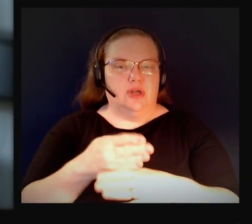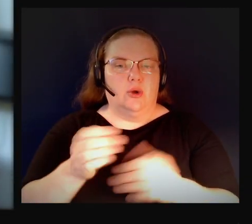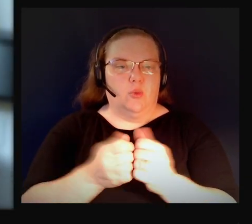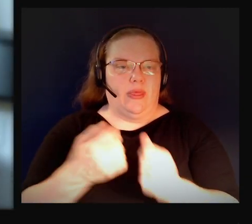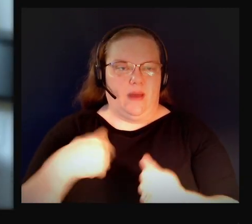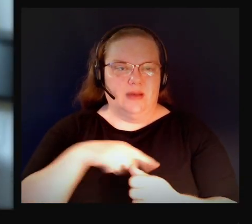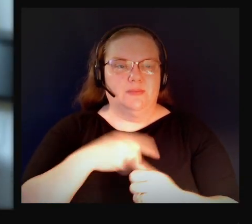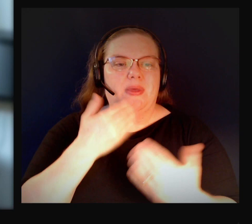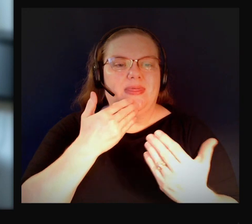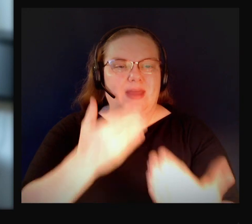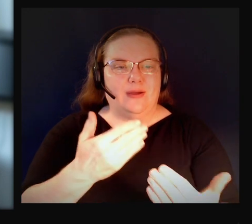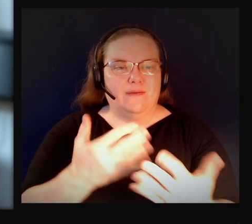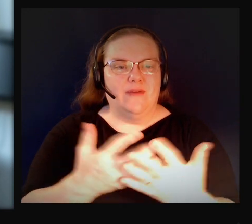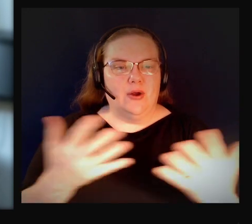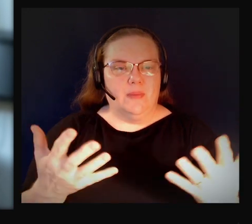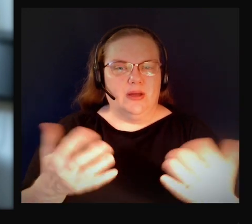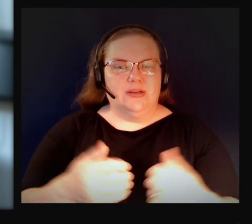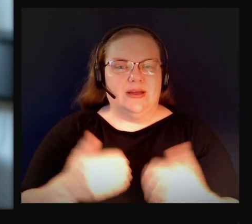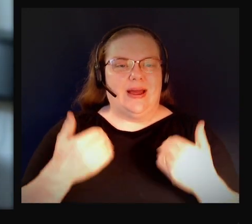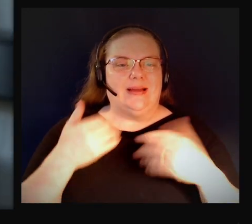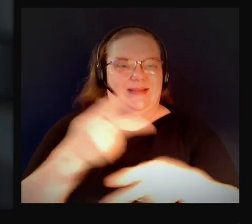Thank you very much. Take care.